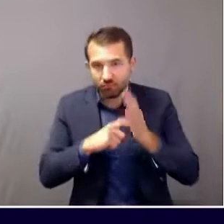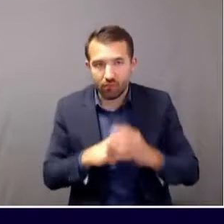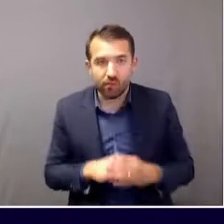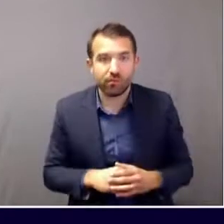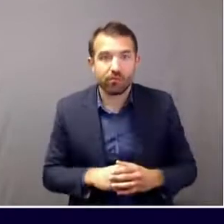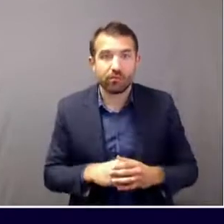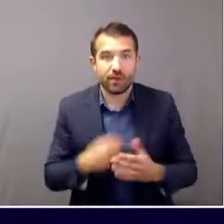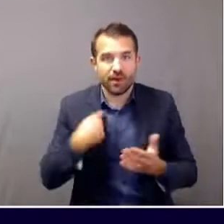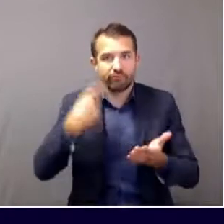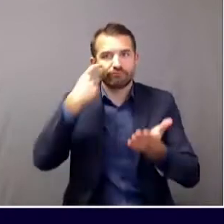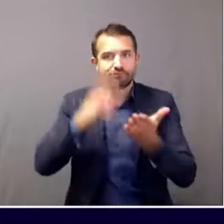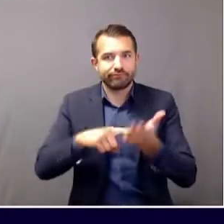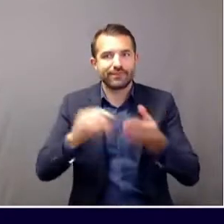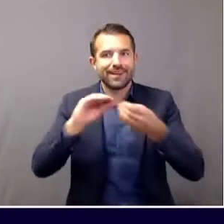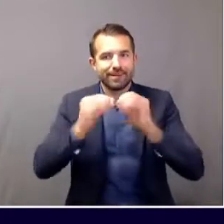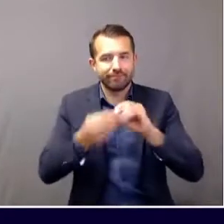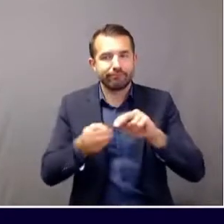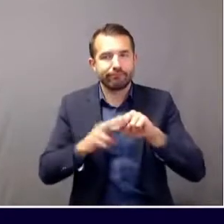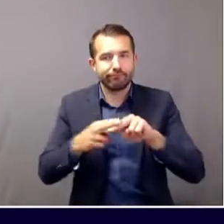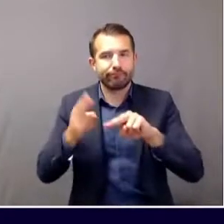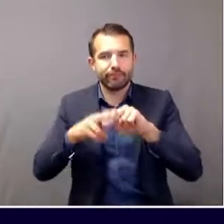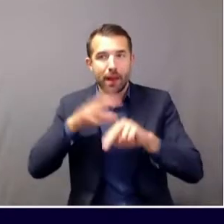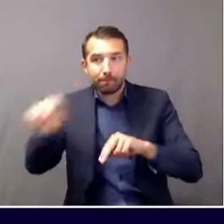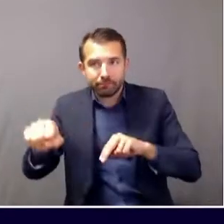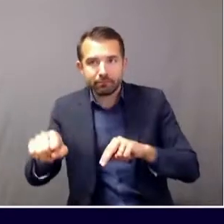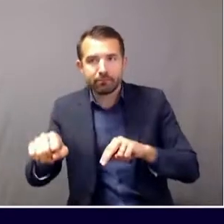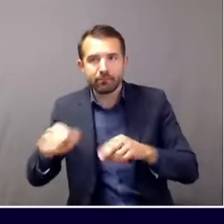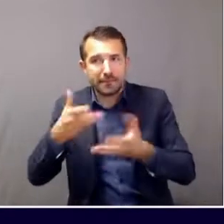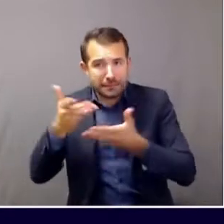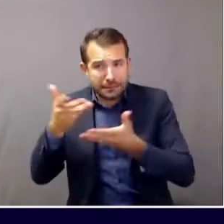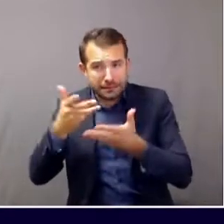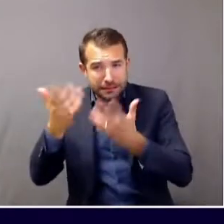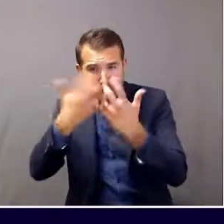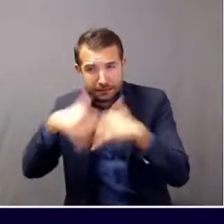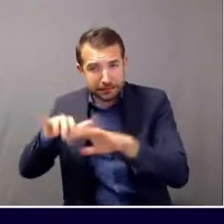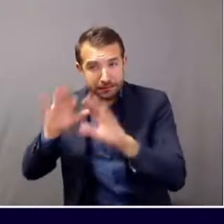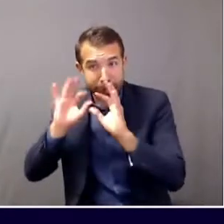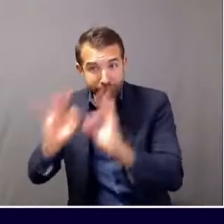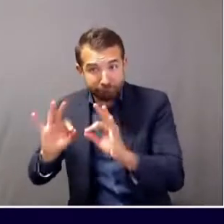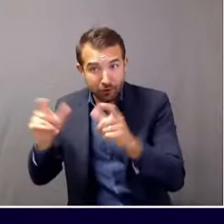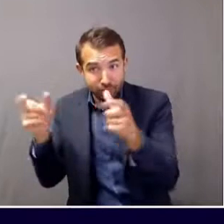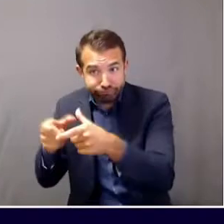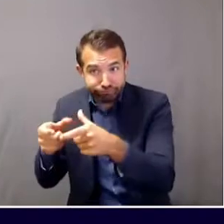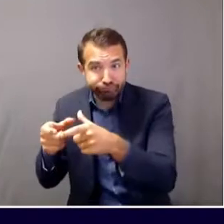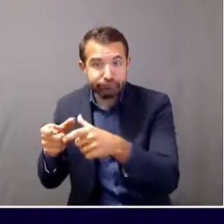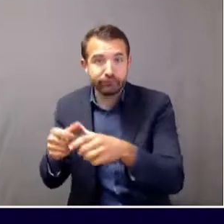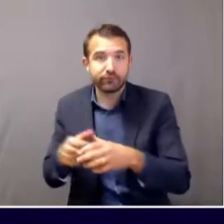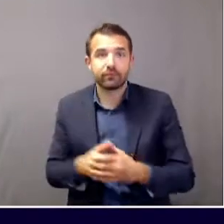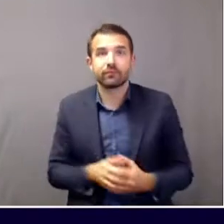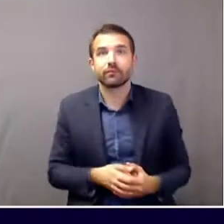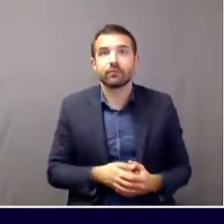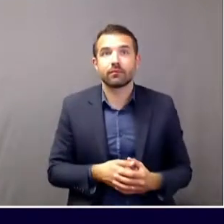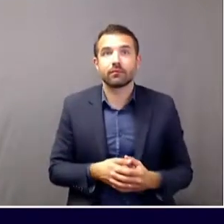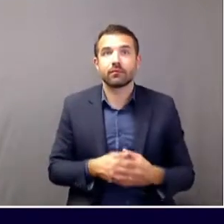morph into bigger situation